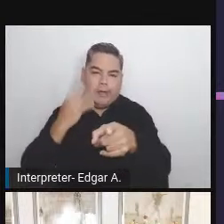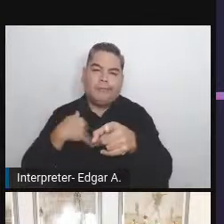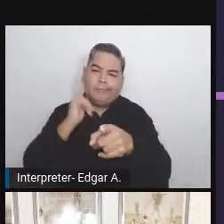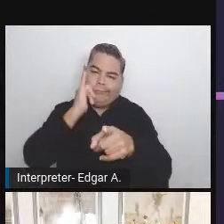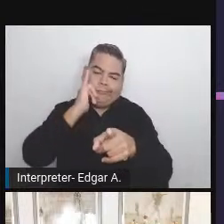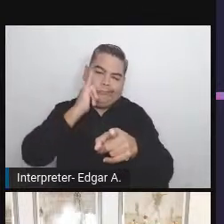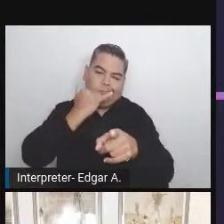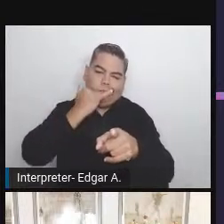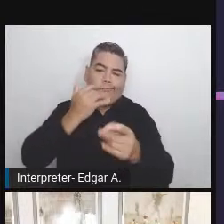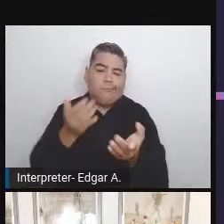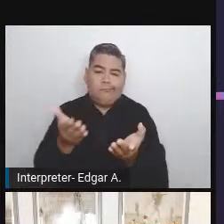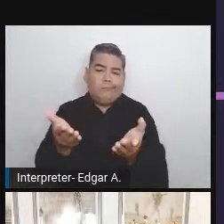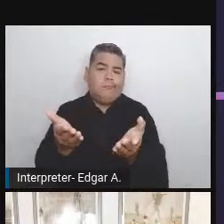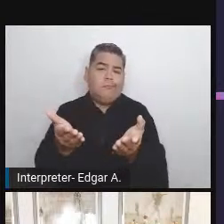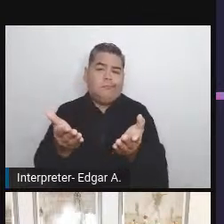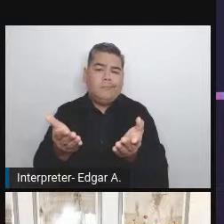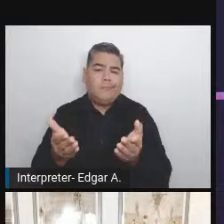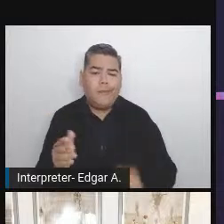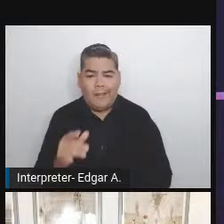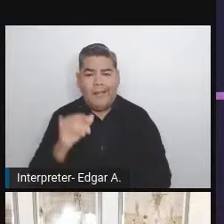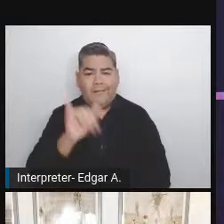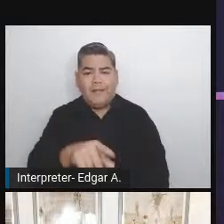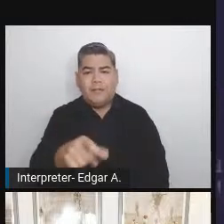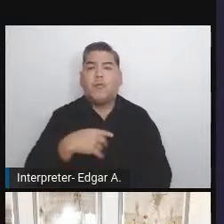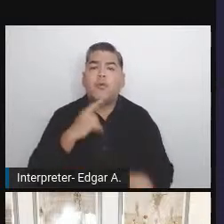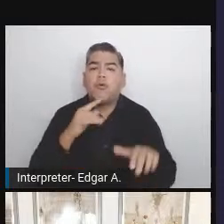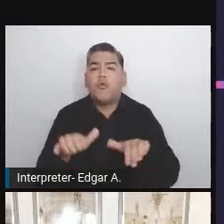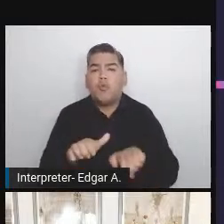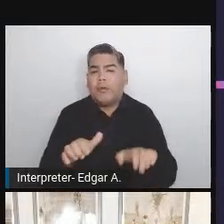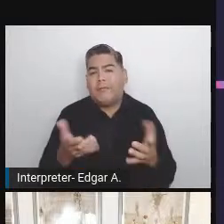if we were developing the site it would not ever reach the production until we would fix it.